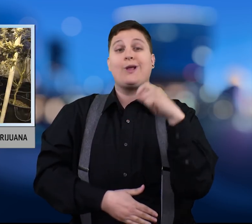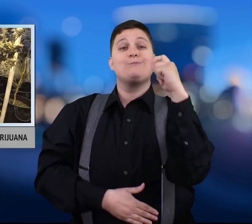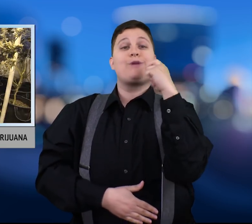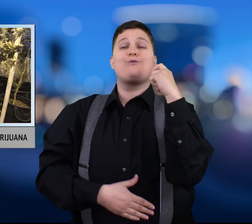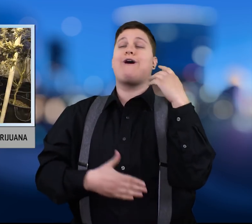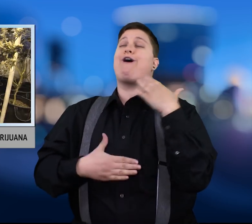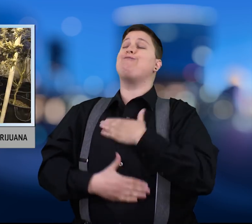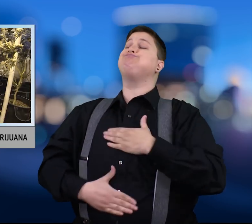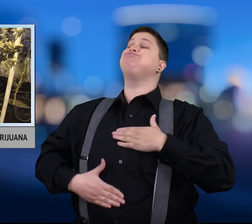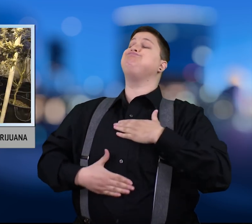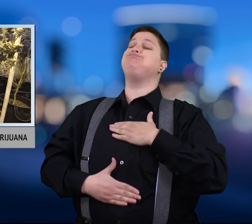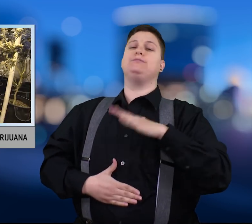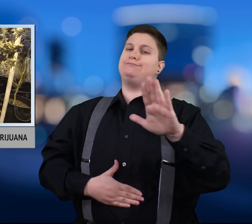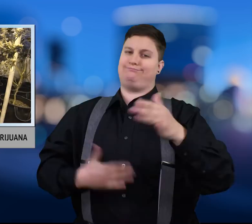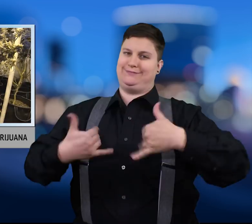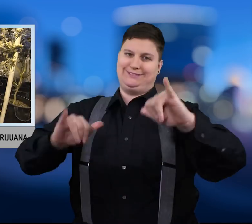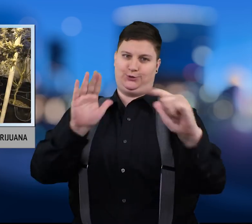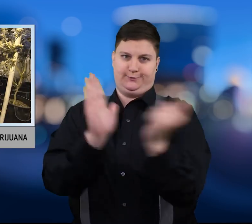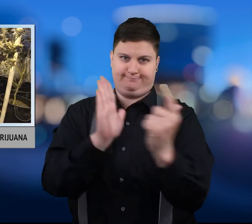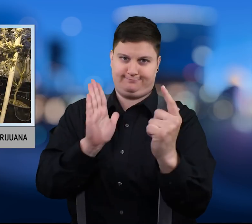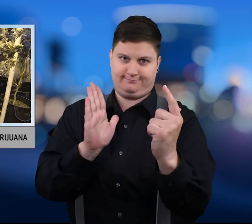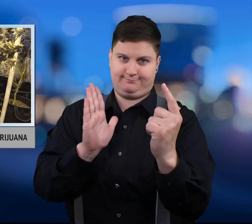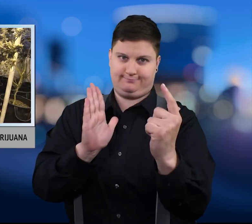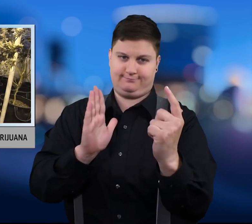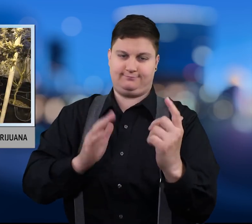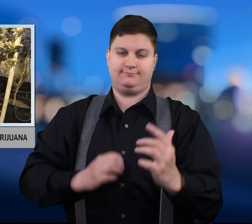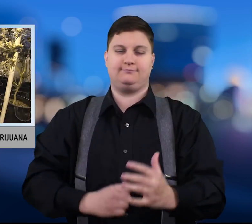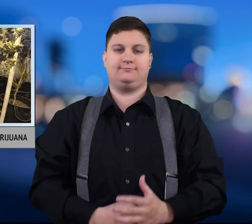Recreational usage of marijuana is still illegal.